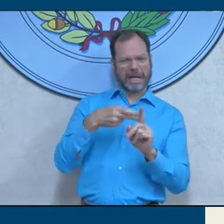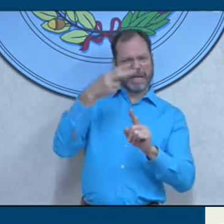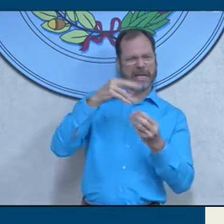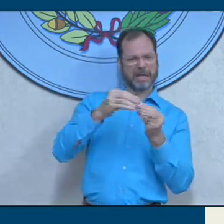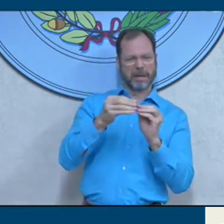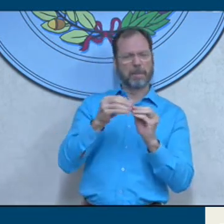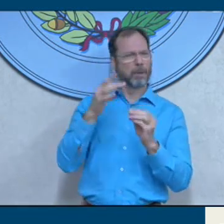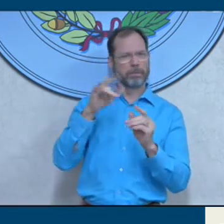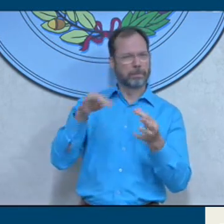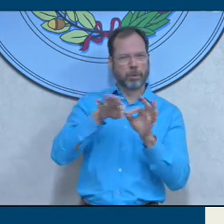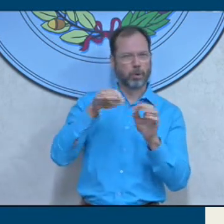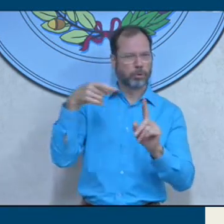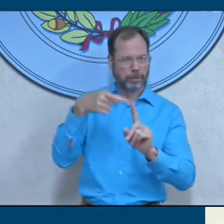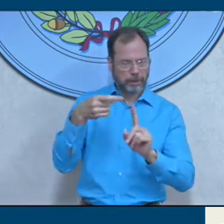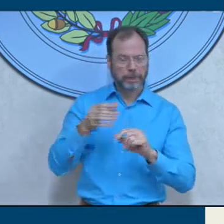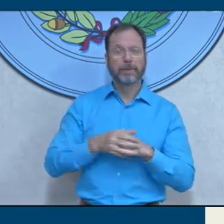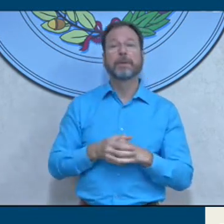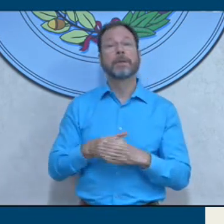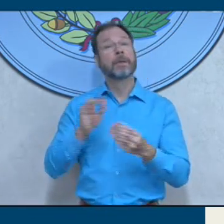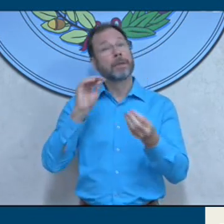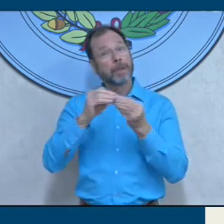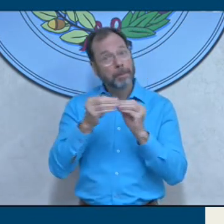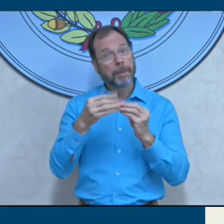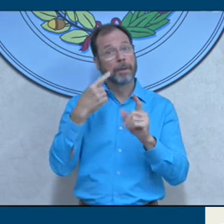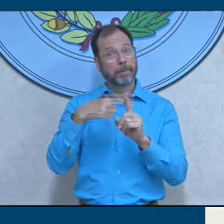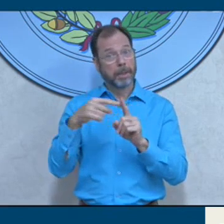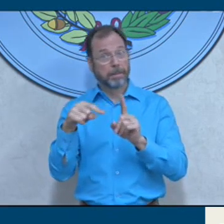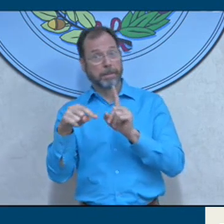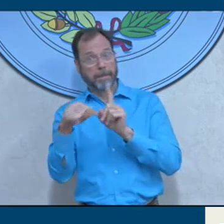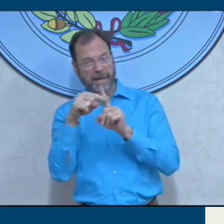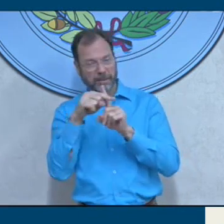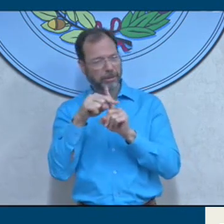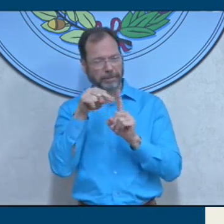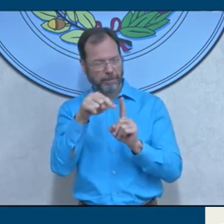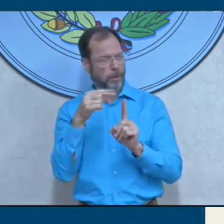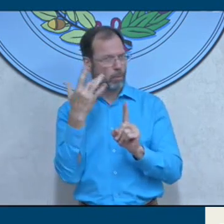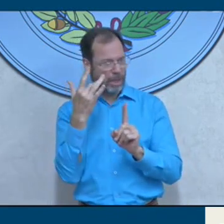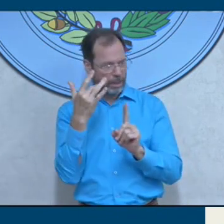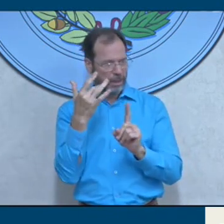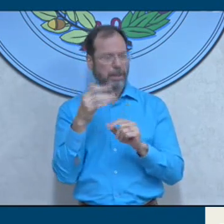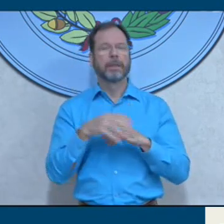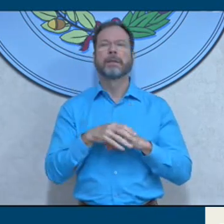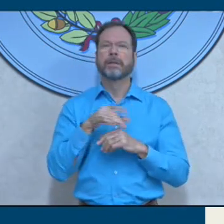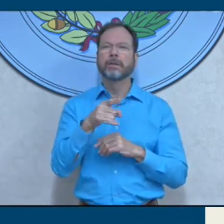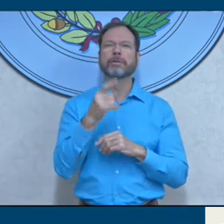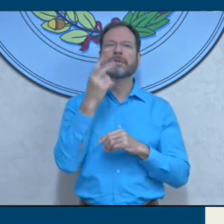WE SAY WITH REGARD TO NUMBERS. STILL CONTENDING THAT THE PROCESS OF TALKING ABOUT THE IMPORTANCE OF LOOKING WHAT IS BEHIND THE NUMBERS. ONE THING ABOUT THE NUMBERS IN IN